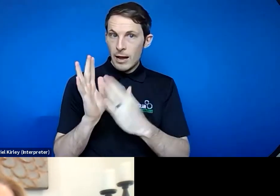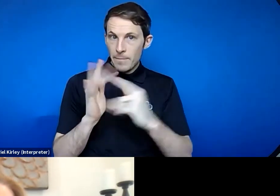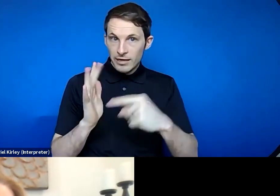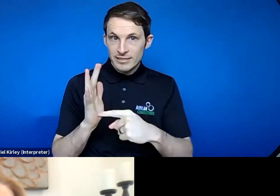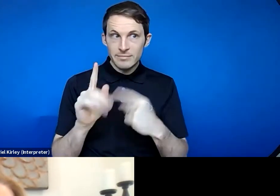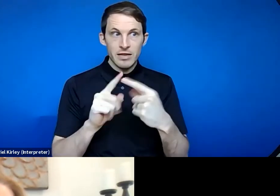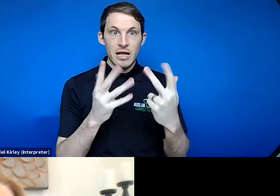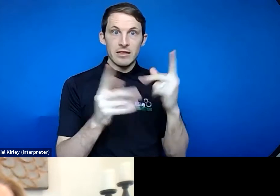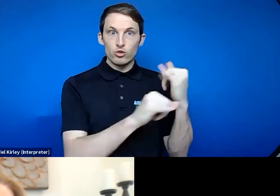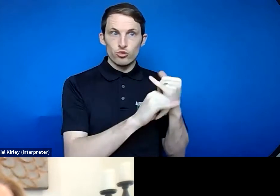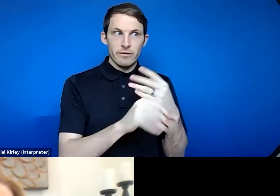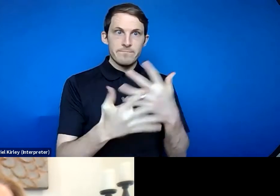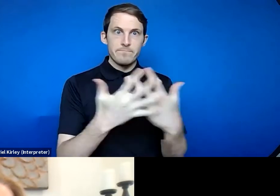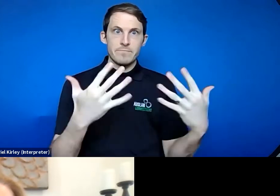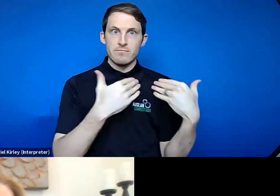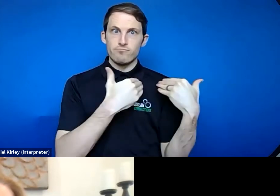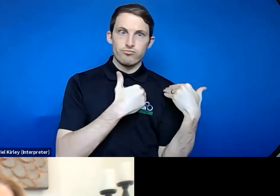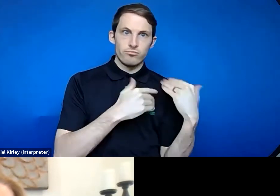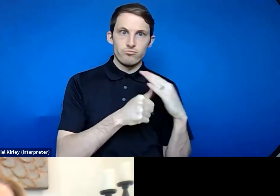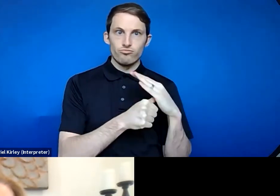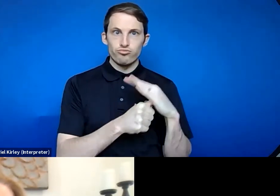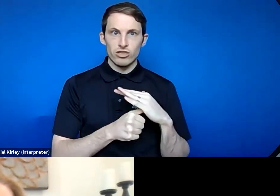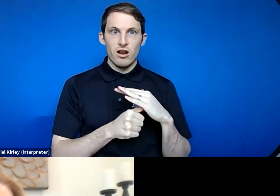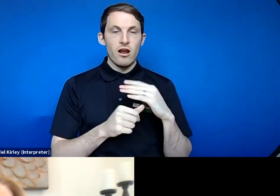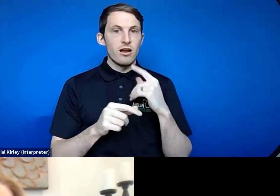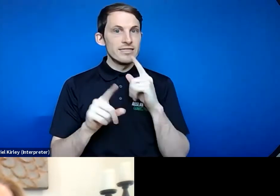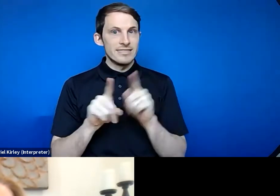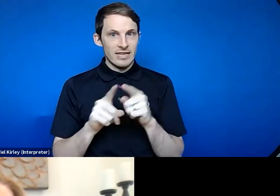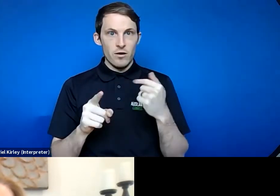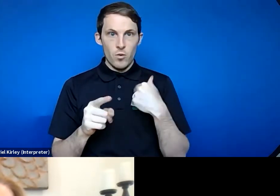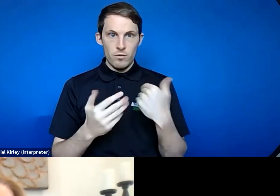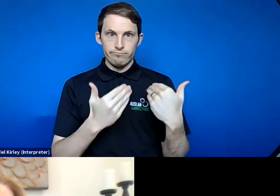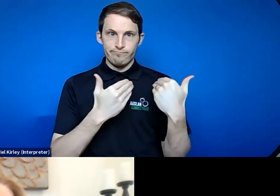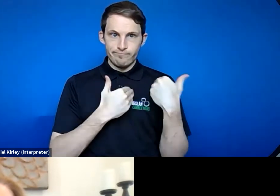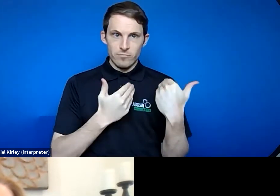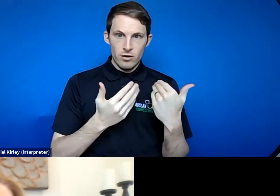too. For us as a large organisation serving many thousands of people, the challenges have